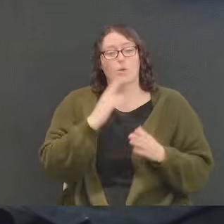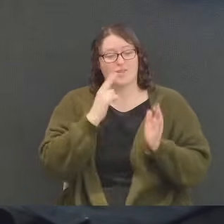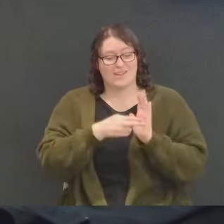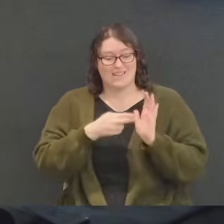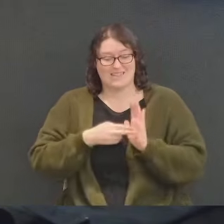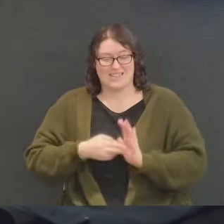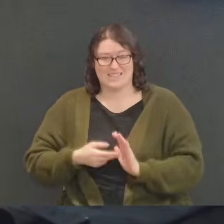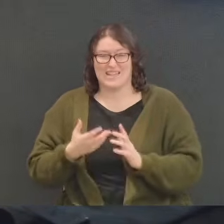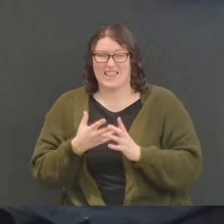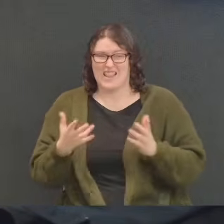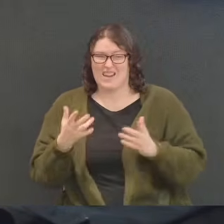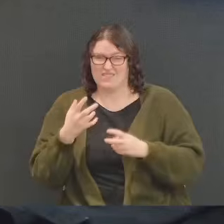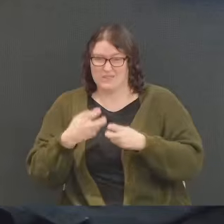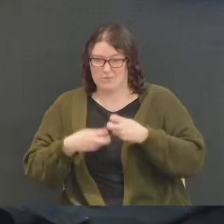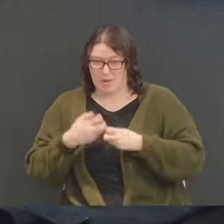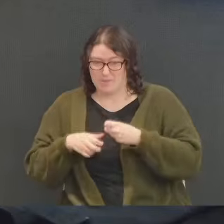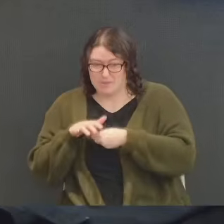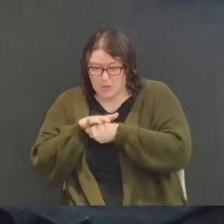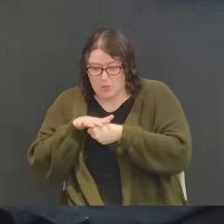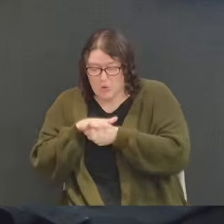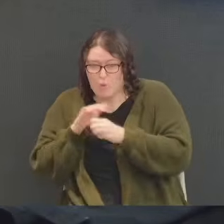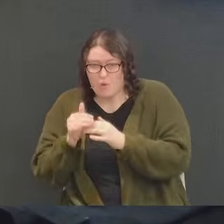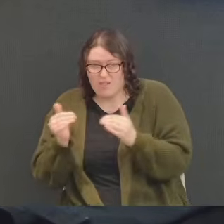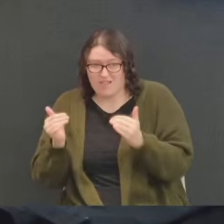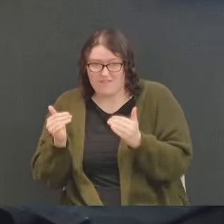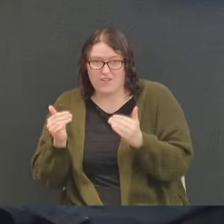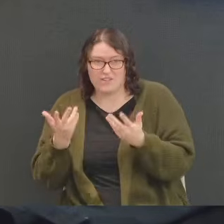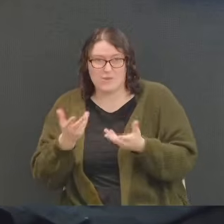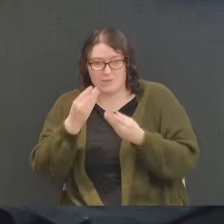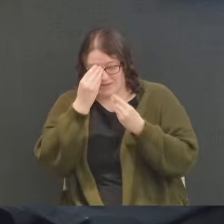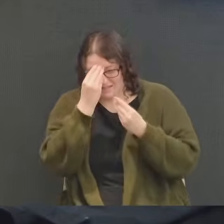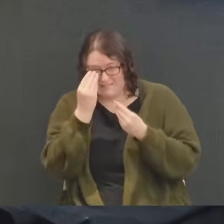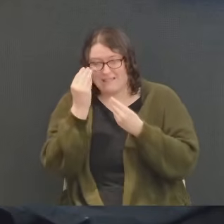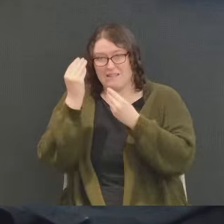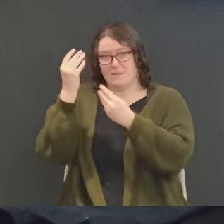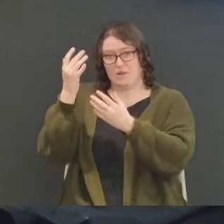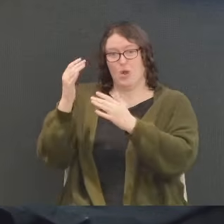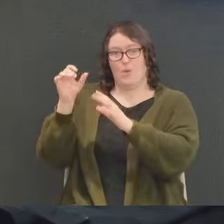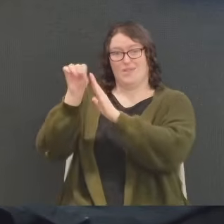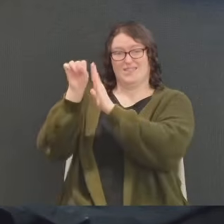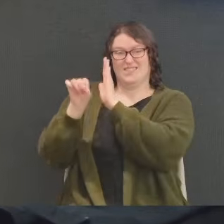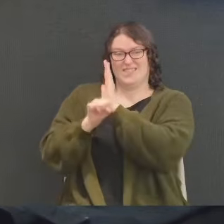face down here locally and then many of the issues that are faced by County Commissioners statewide